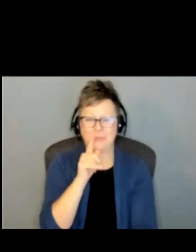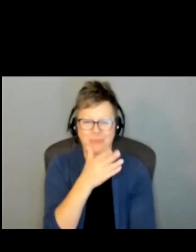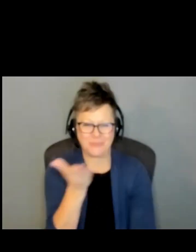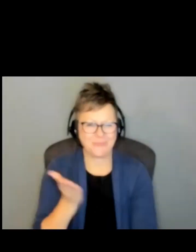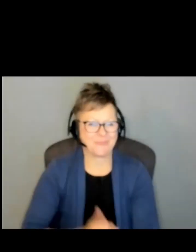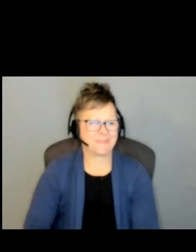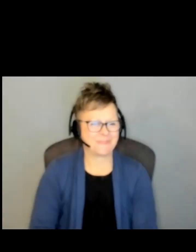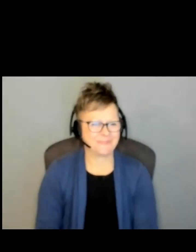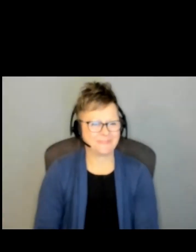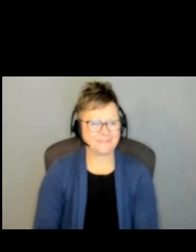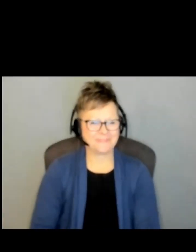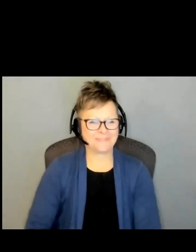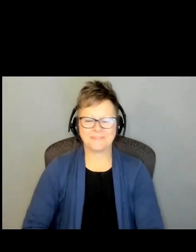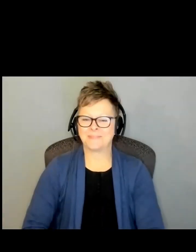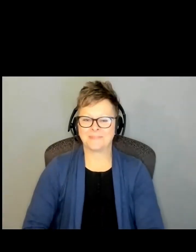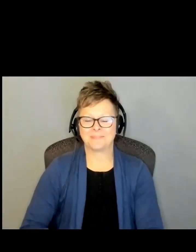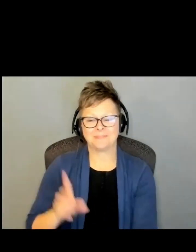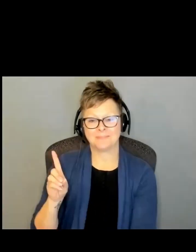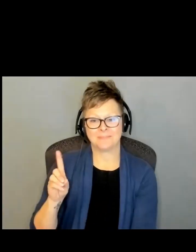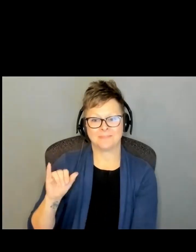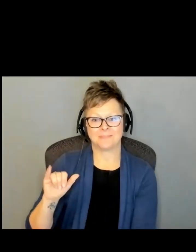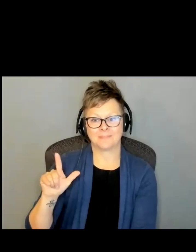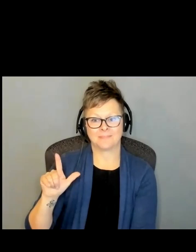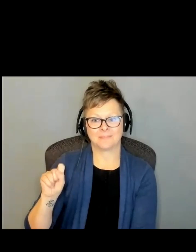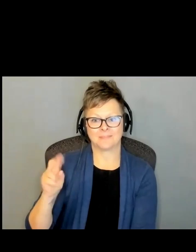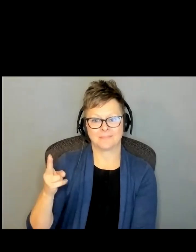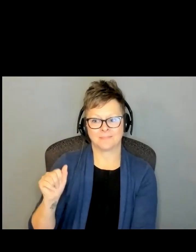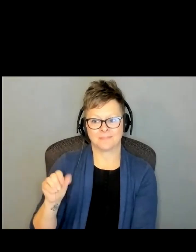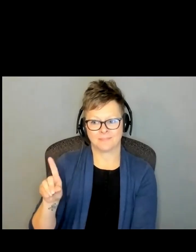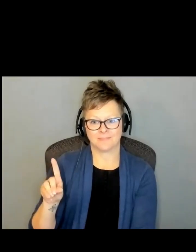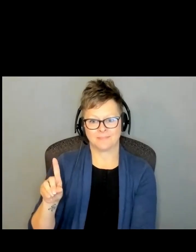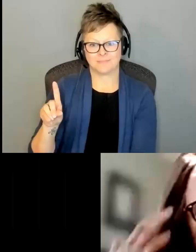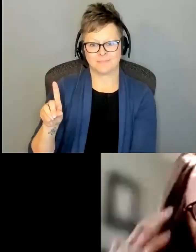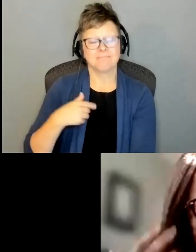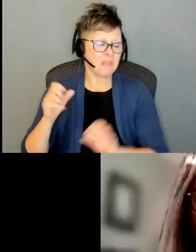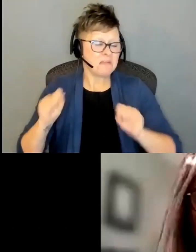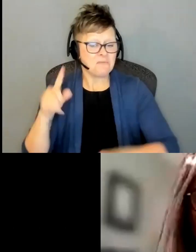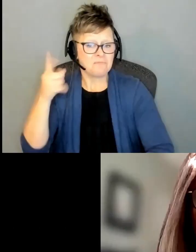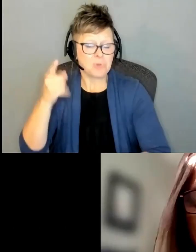I can go. DR. Wonderful. Thank you. It’s Dilshad.